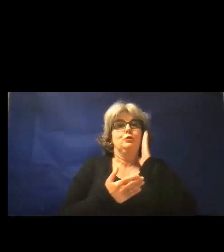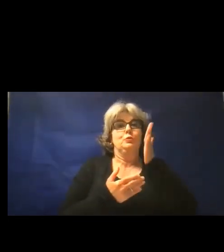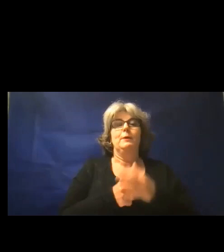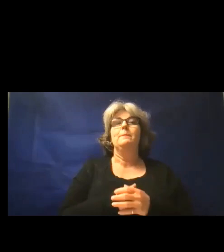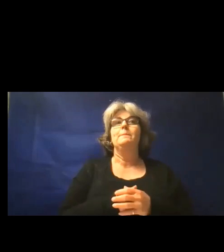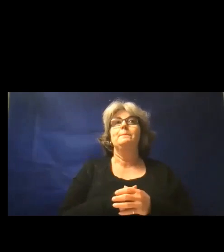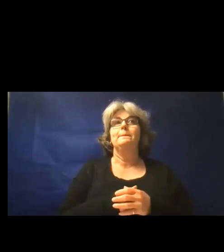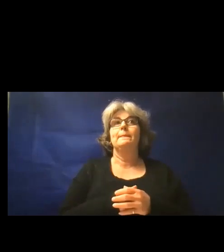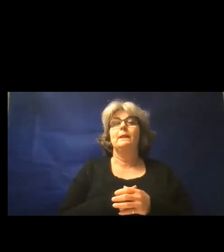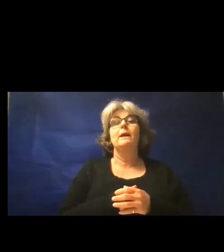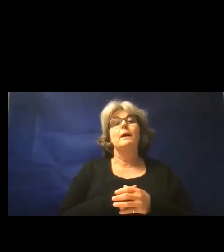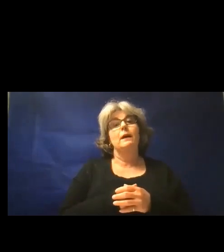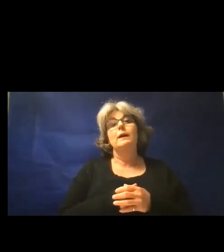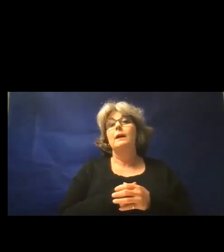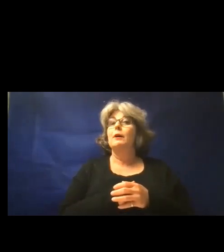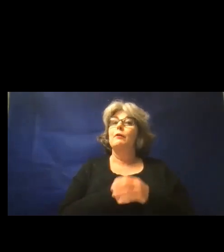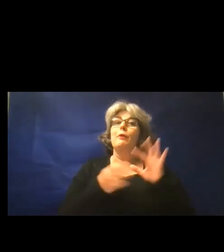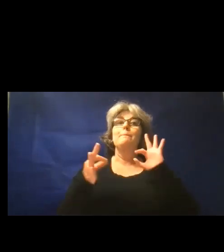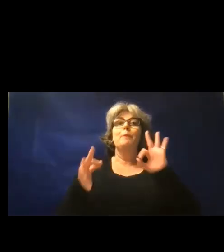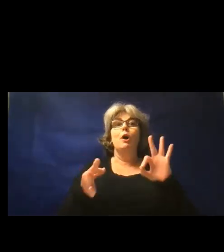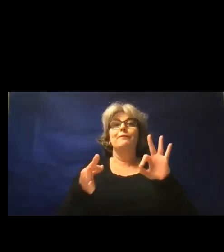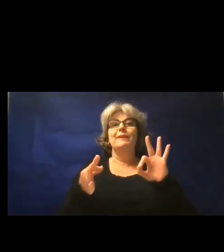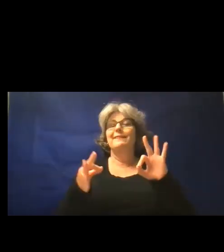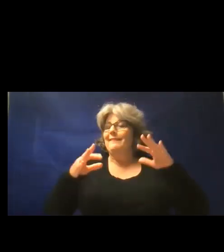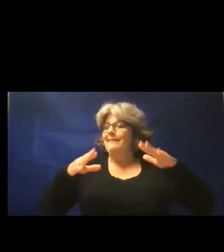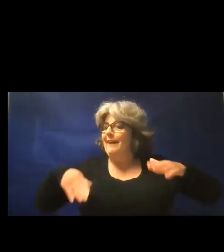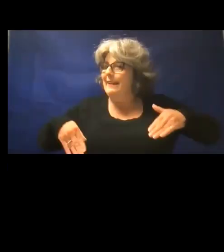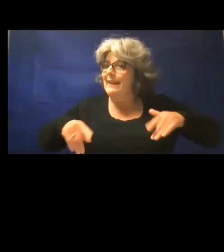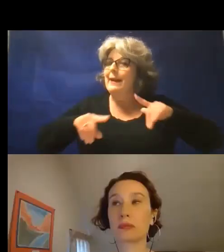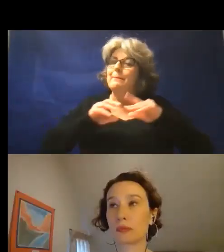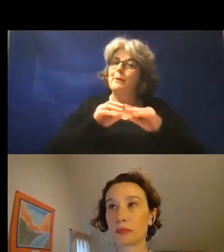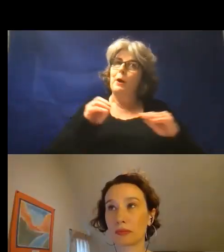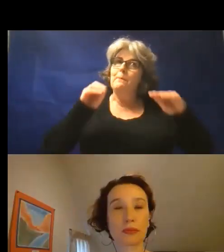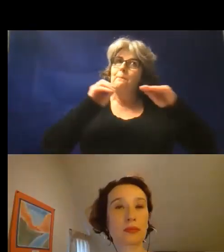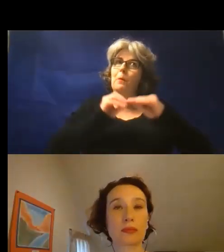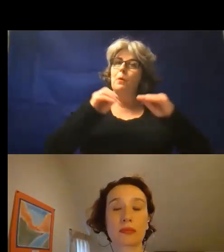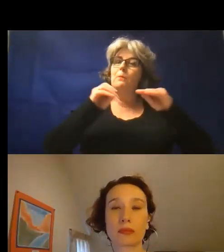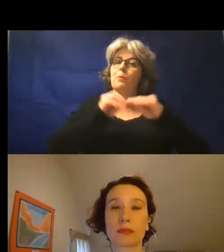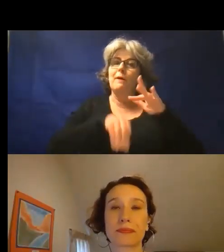where we'd like to be but with vaccines becoming increasingly widely available for u.s students